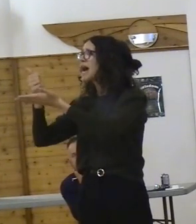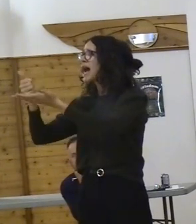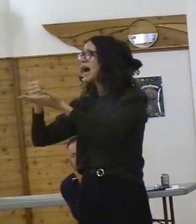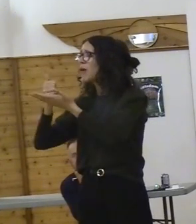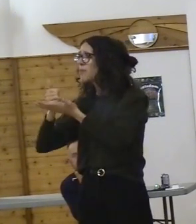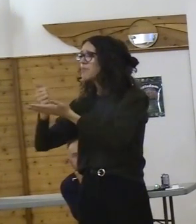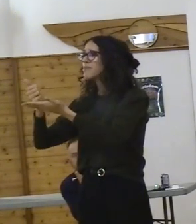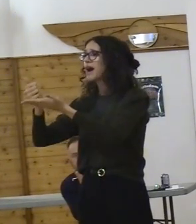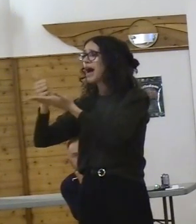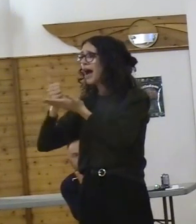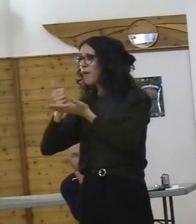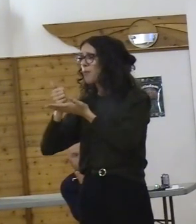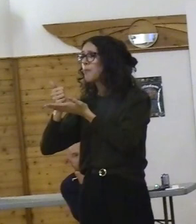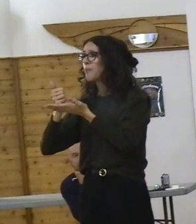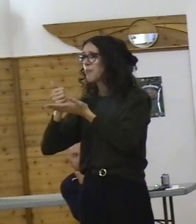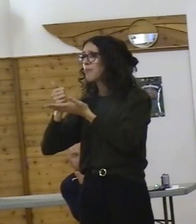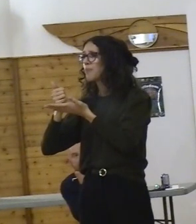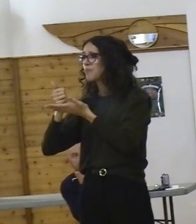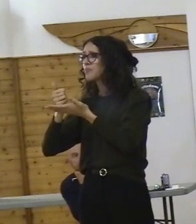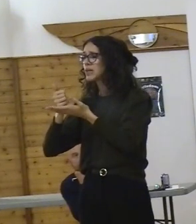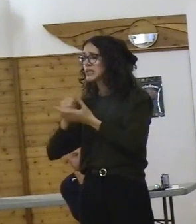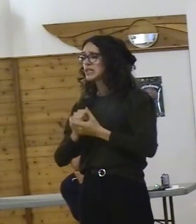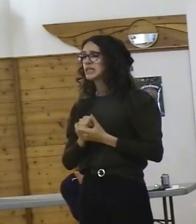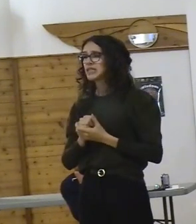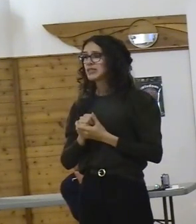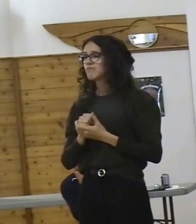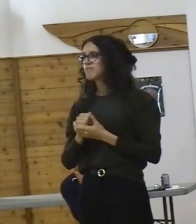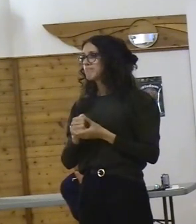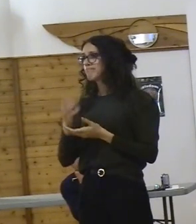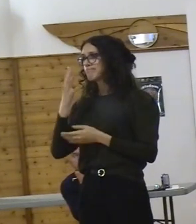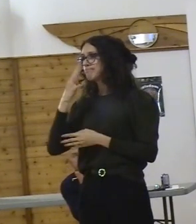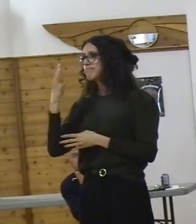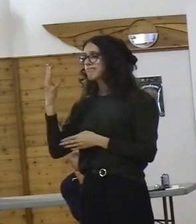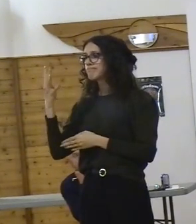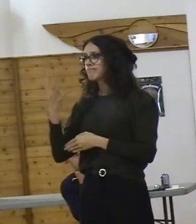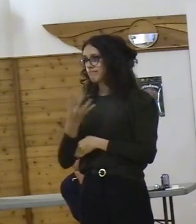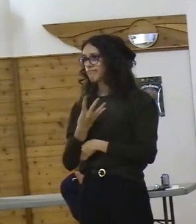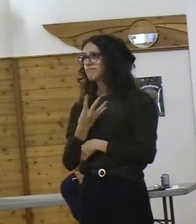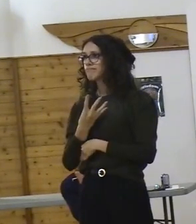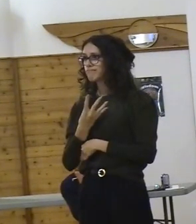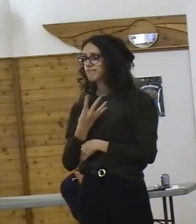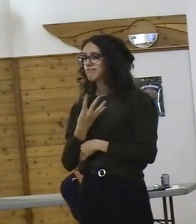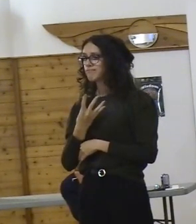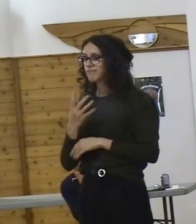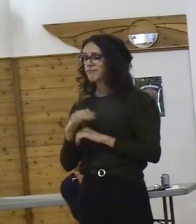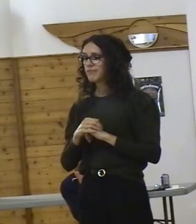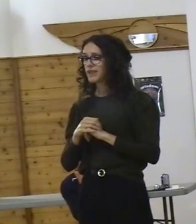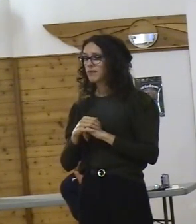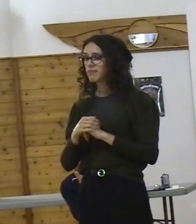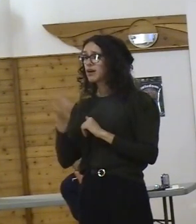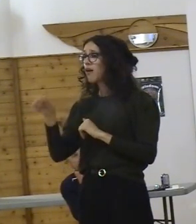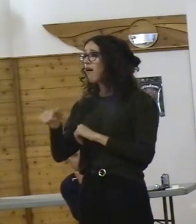And he needed to get psychiatry help.